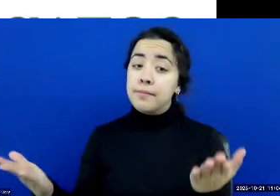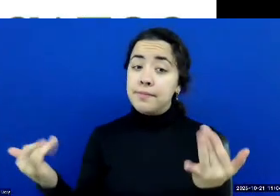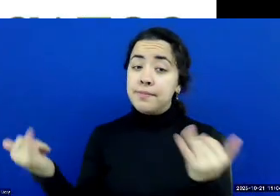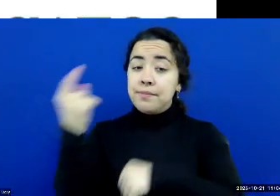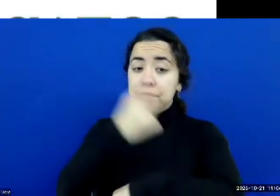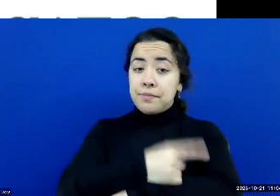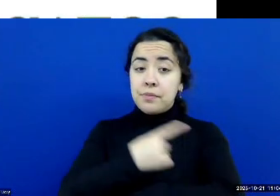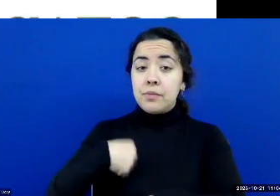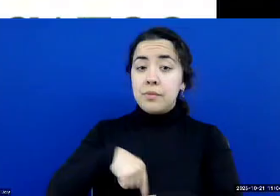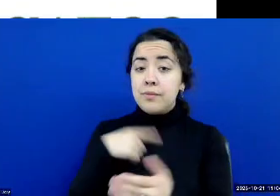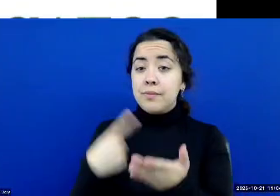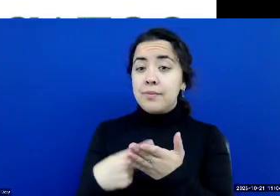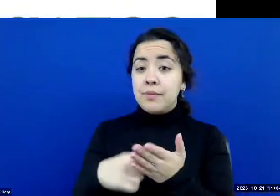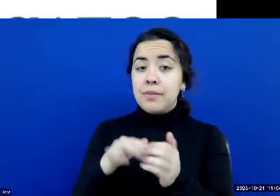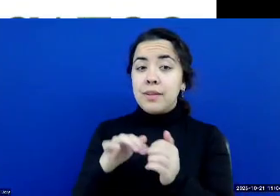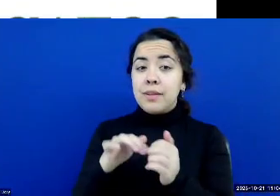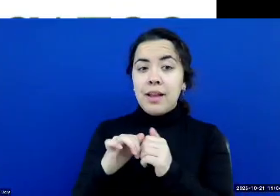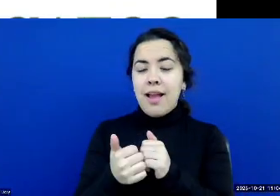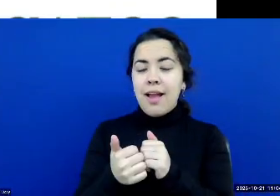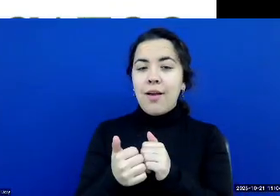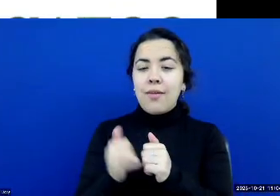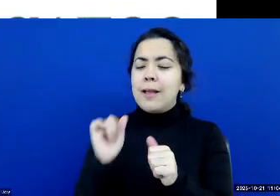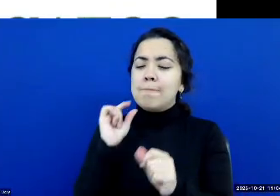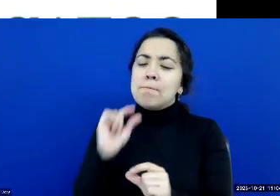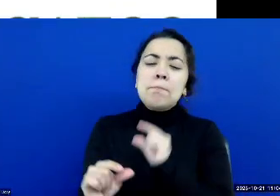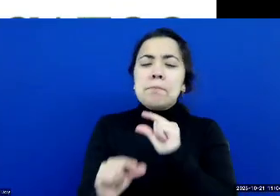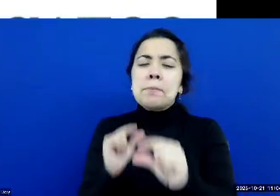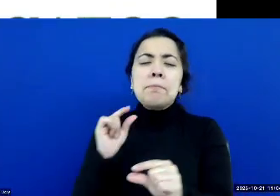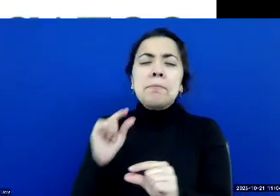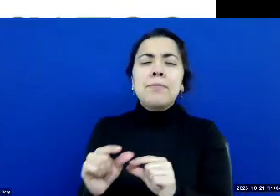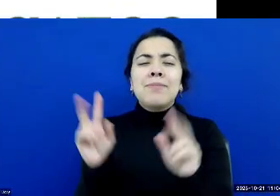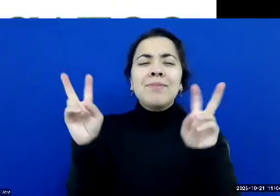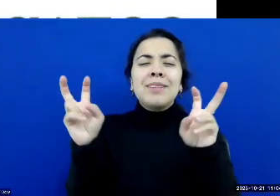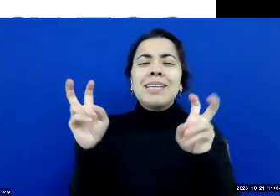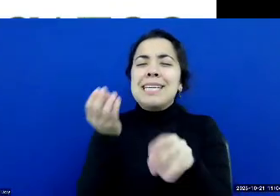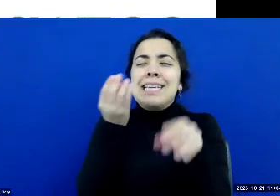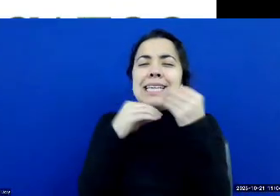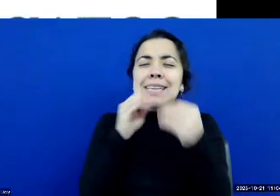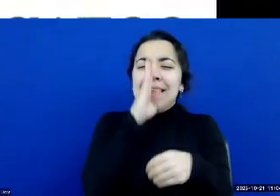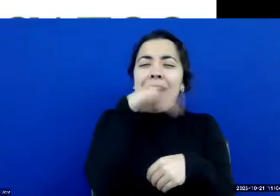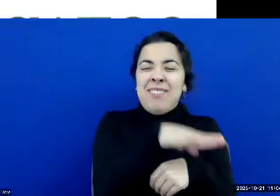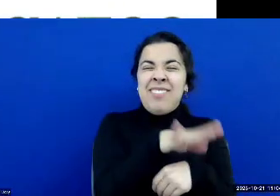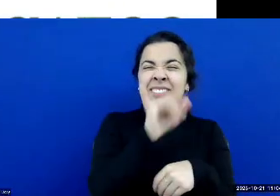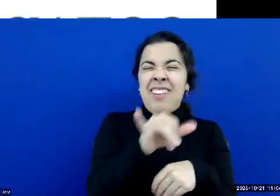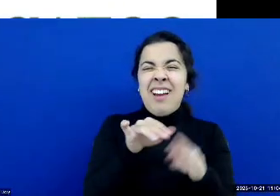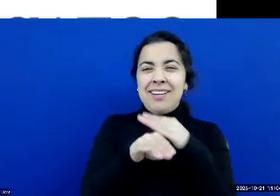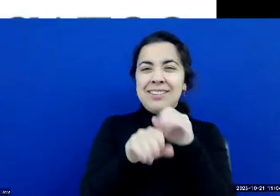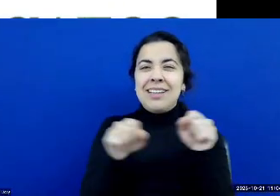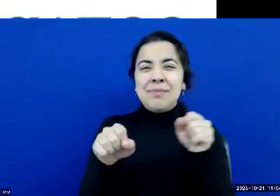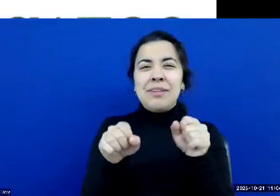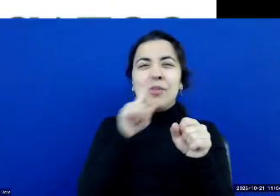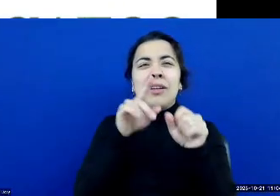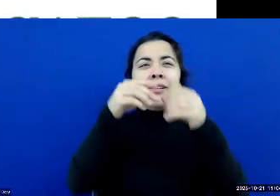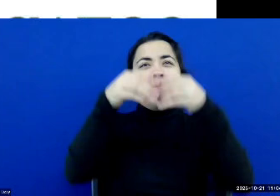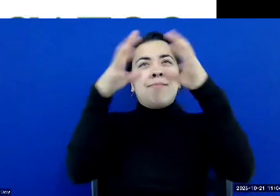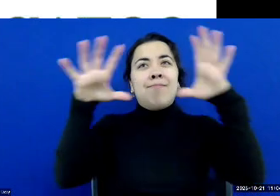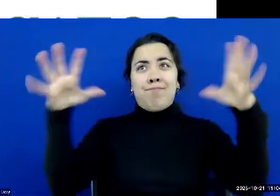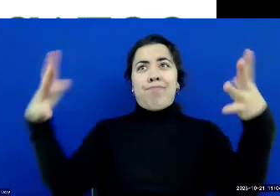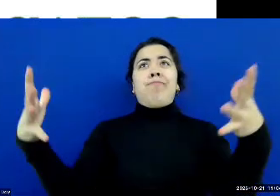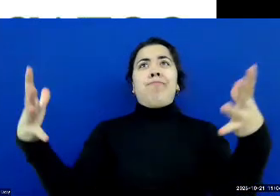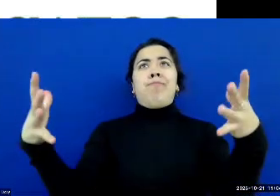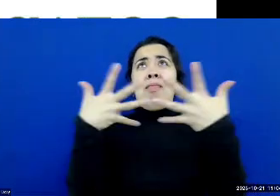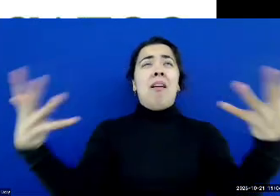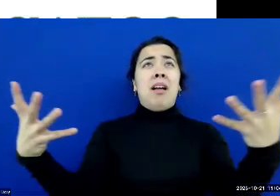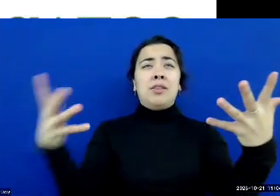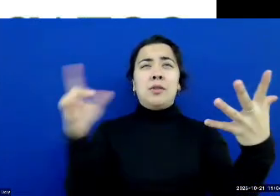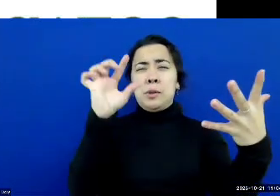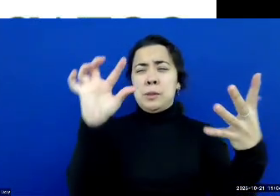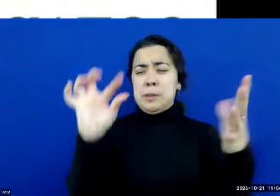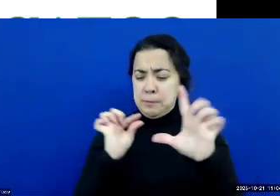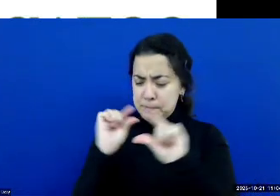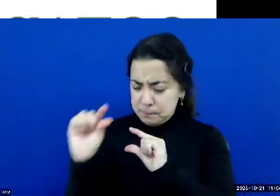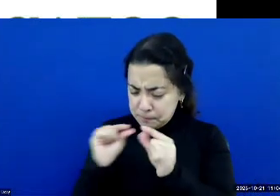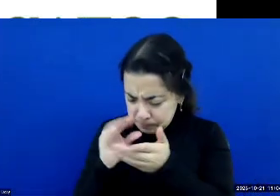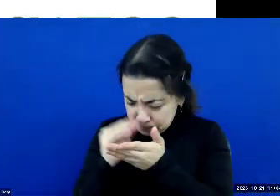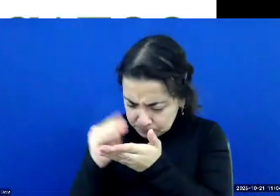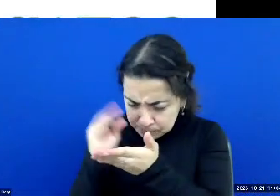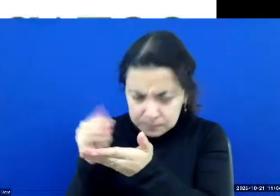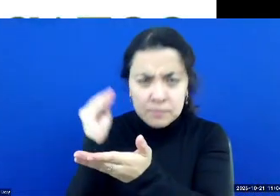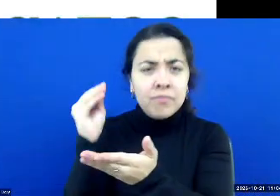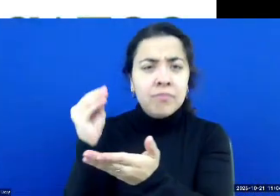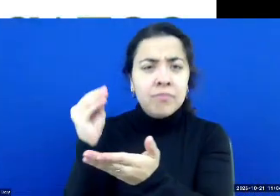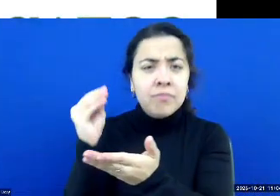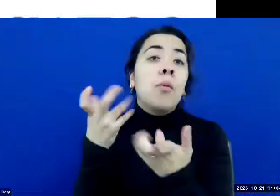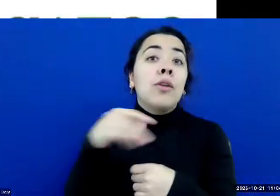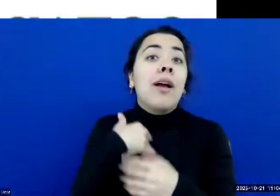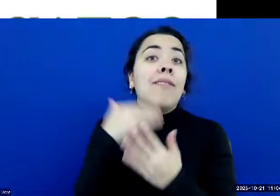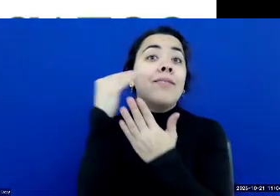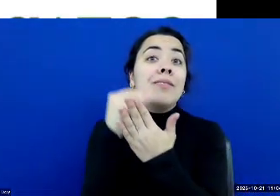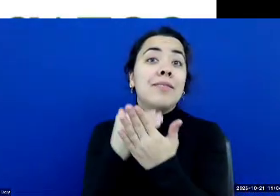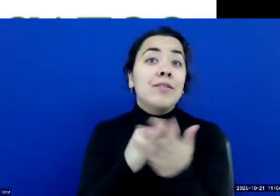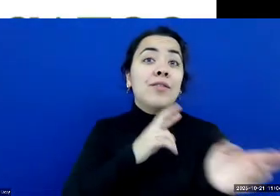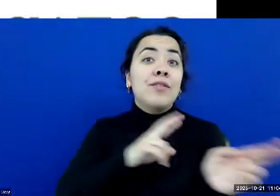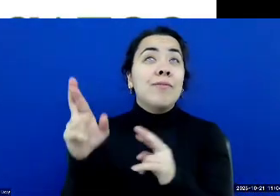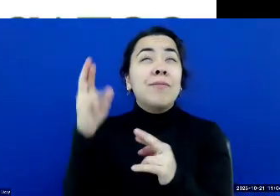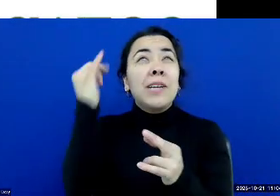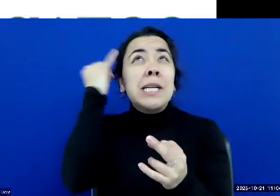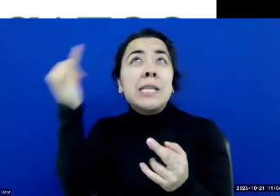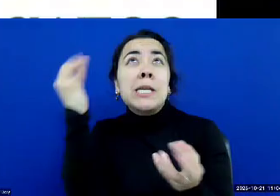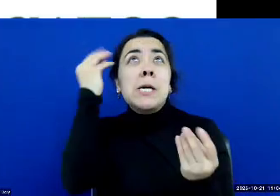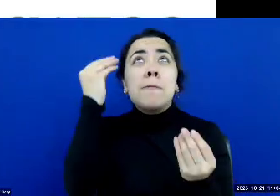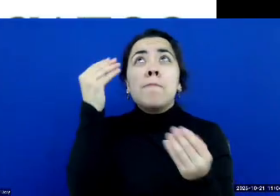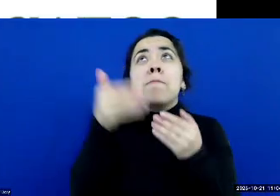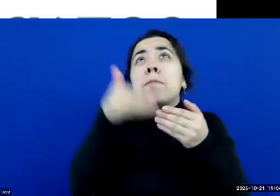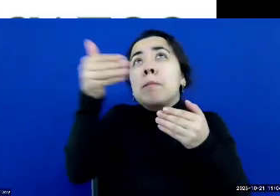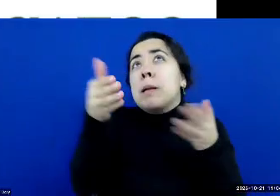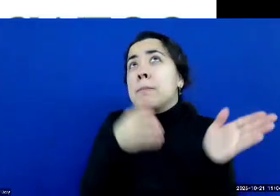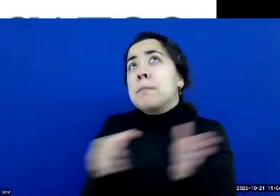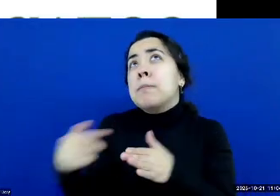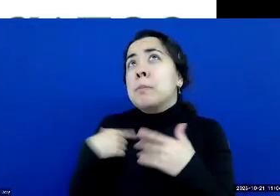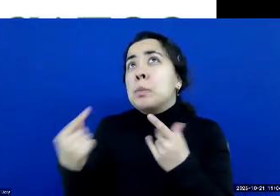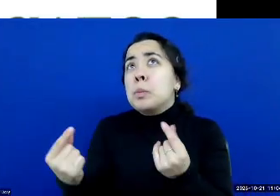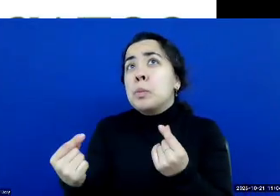Kathleen DeForest: So today, we're going to talk about how to eat that digital accessibility elephant, and we're going to break down accessibility into smaller pieces. And I would like for you to leave here with a list of ideas and small actions that you can take